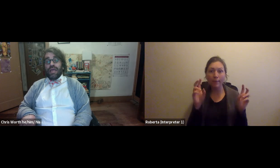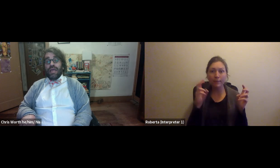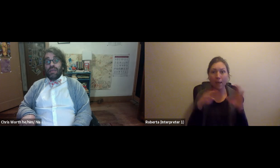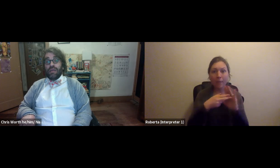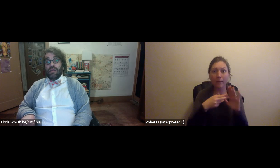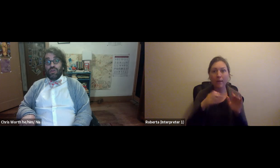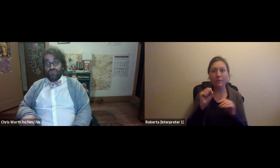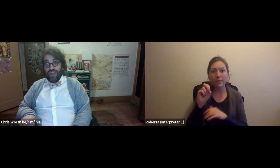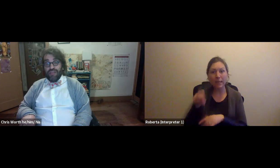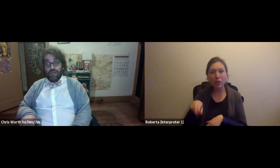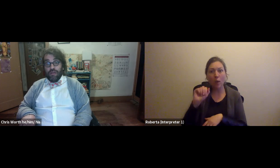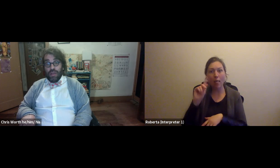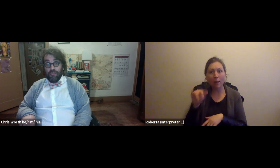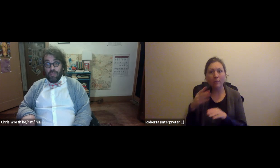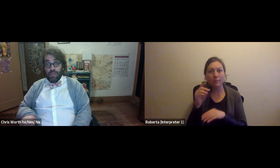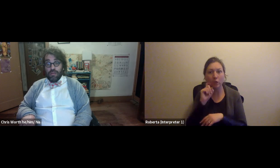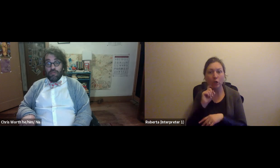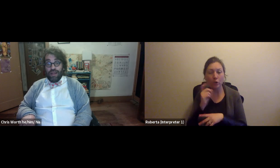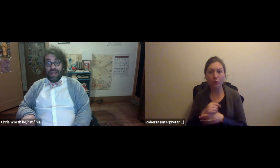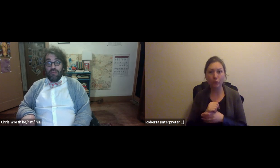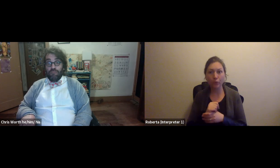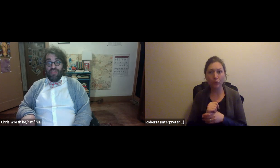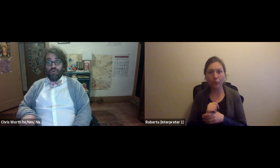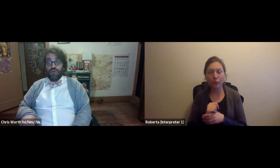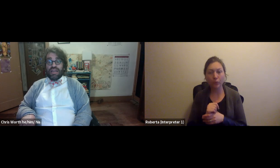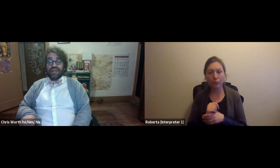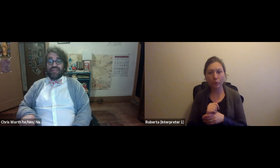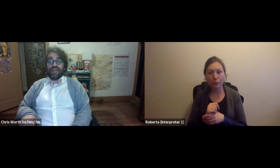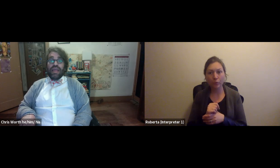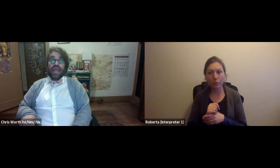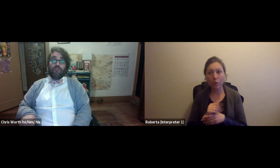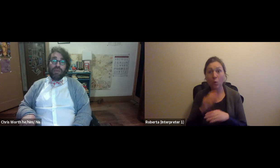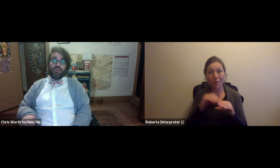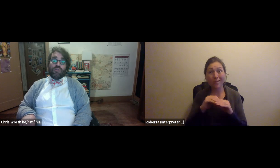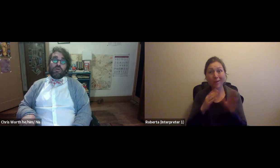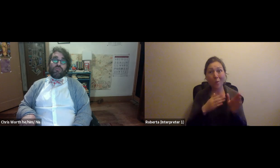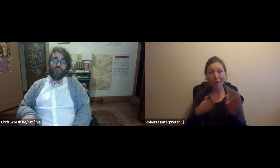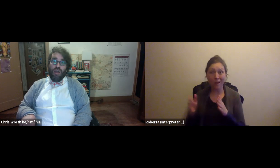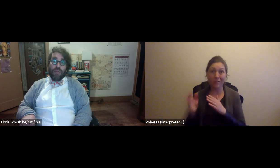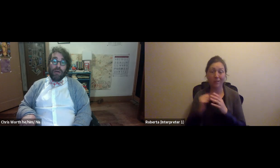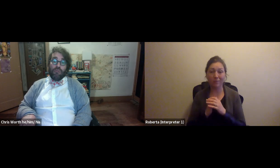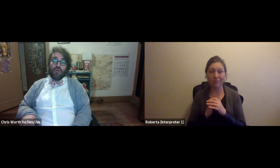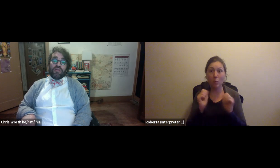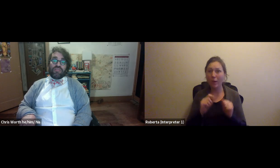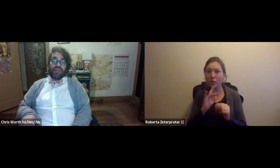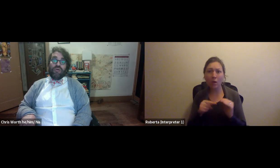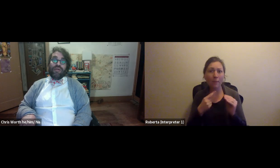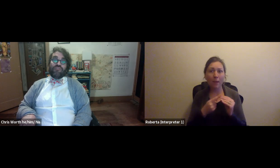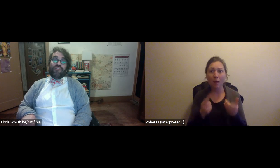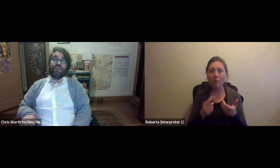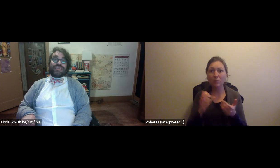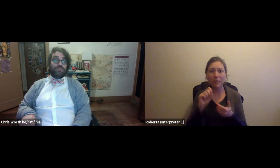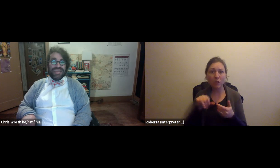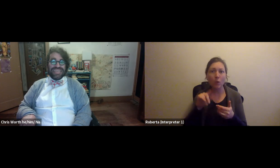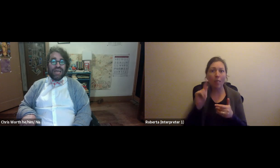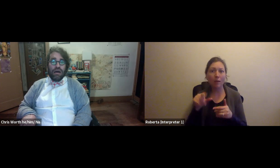and gender within organizing and we could talk about sexuality and gender as a piece of